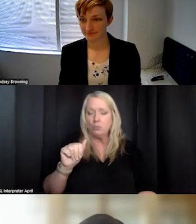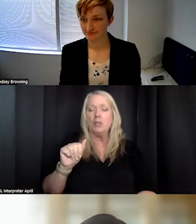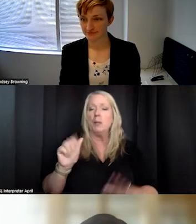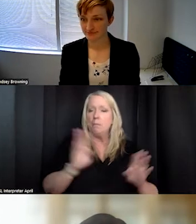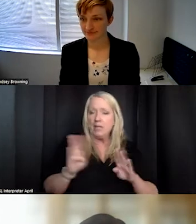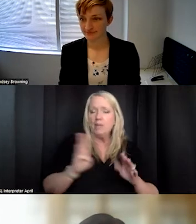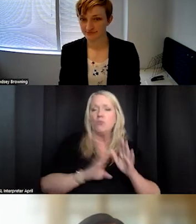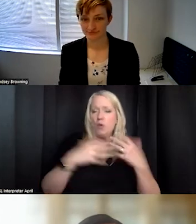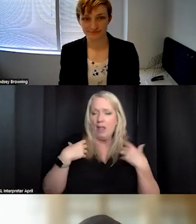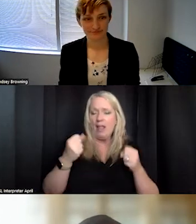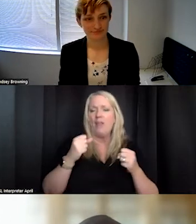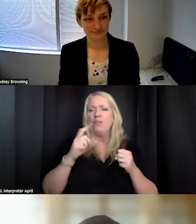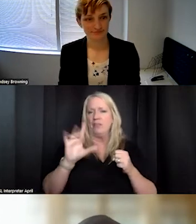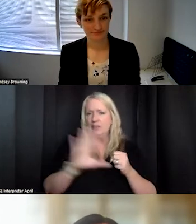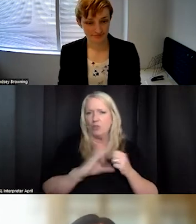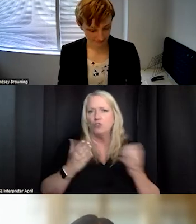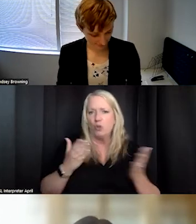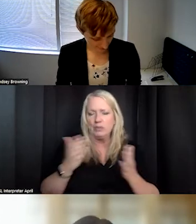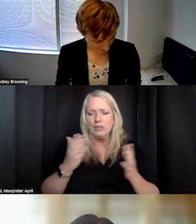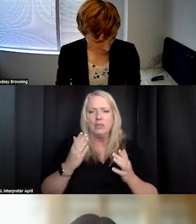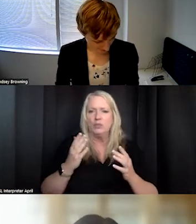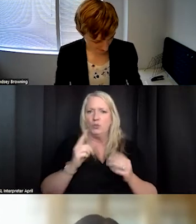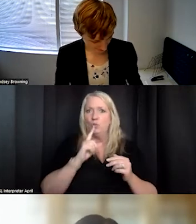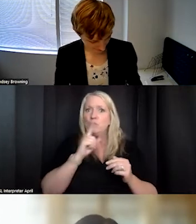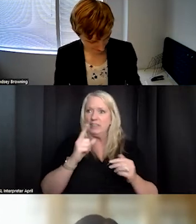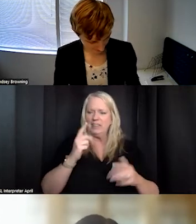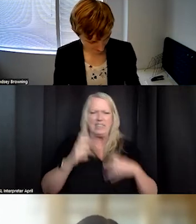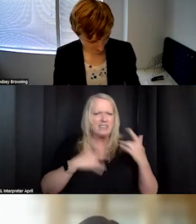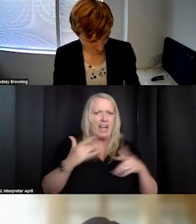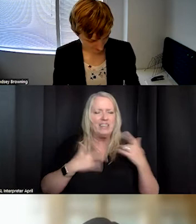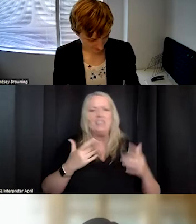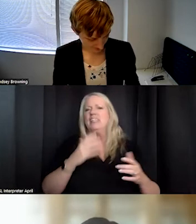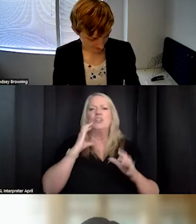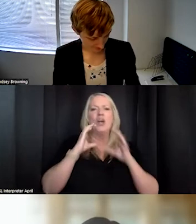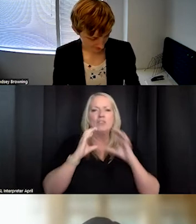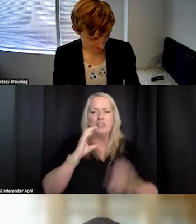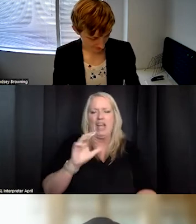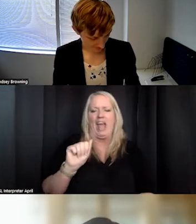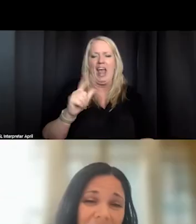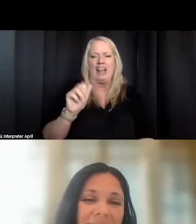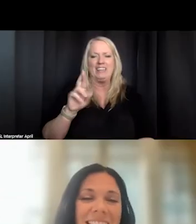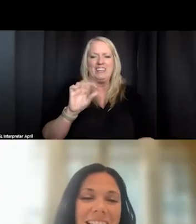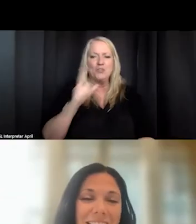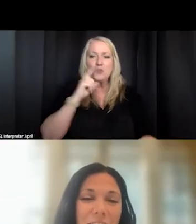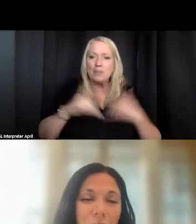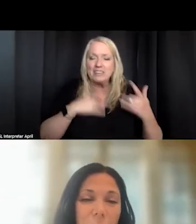SORRY VOICES. REALLY EXCITING CONVERSATION. ALEX ANDREA, SO EXCITED TO HAVE YOU ON. TO TALK ABOUT,